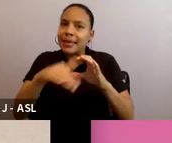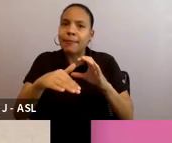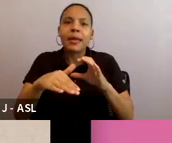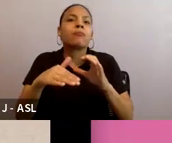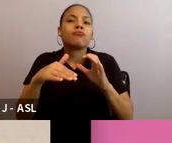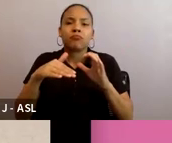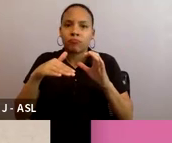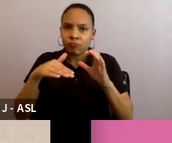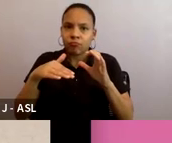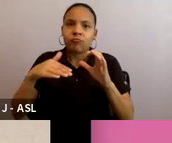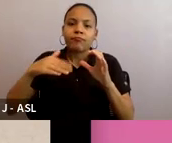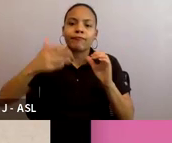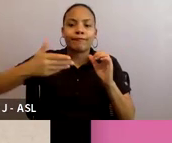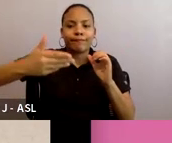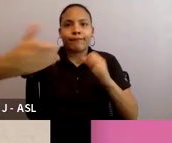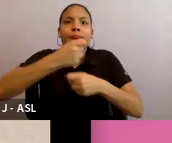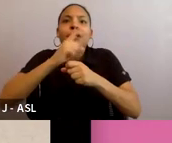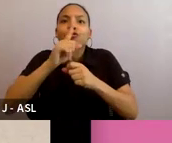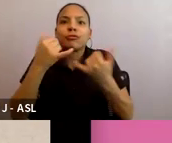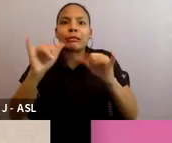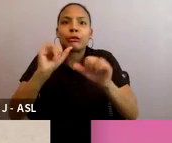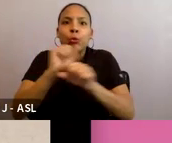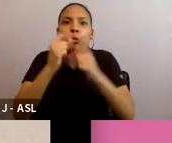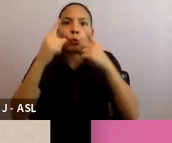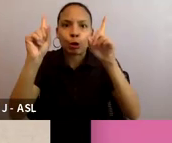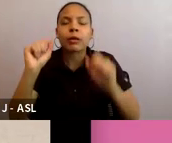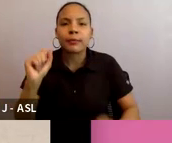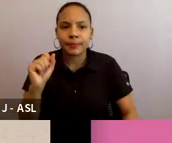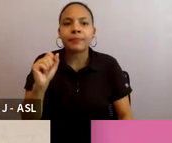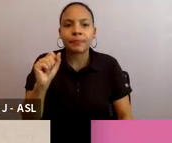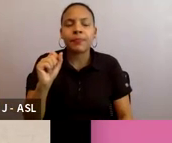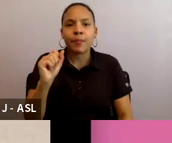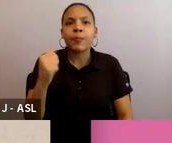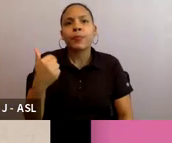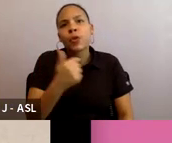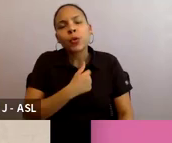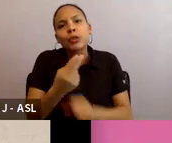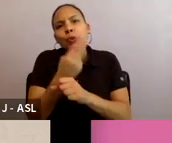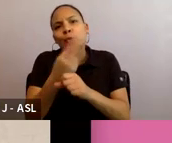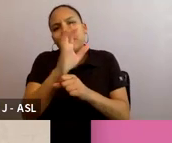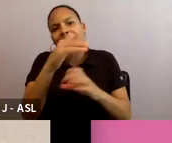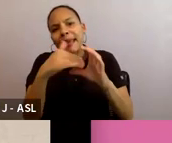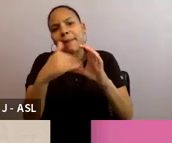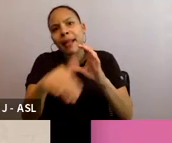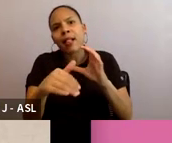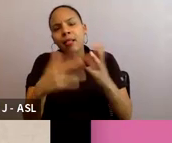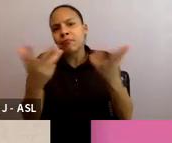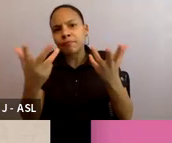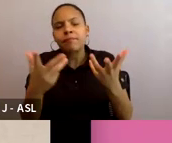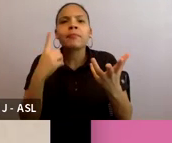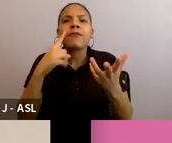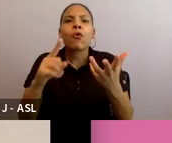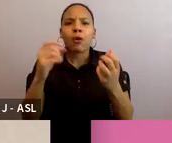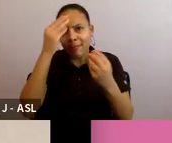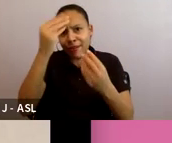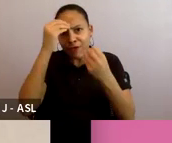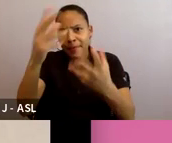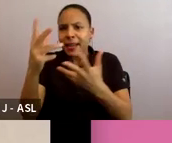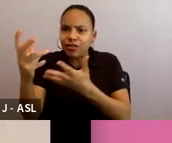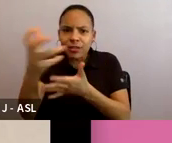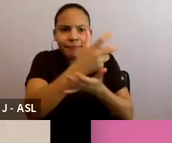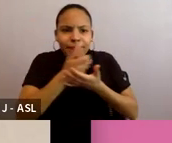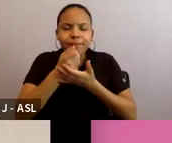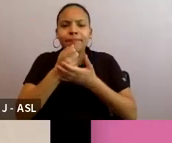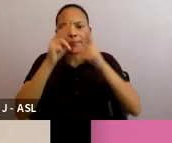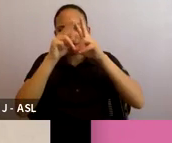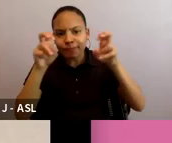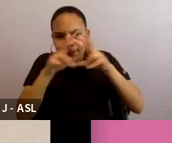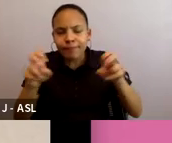are using to gather information, to respond to constituents, and, hopefully, to relieve some of